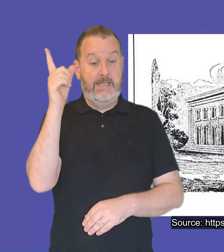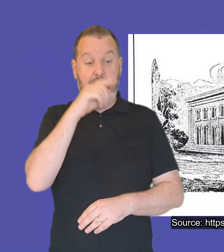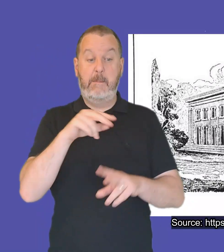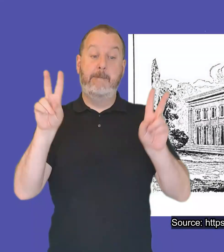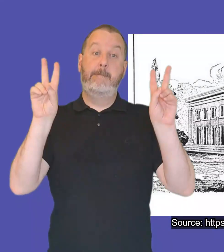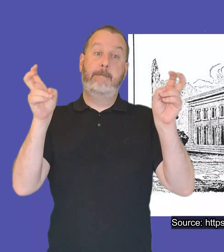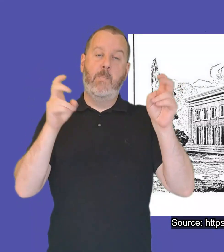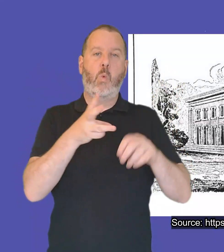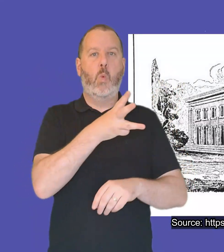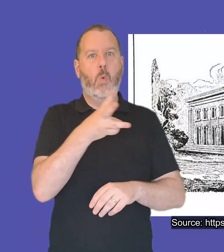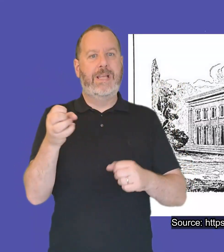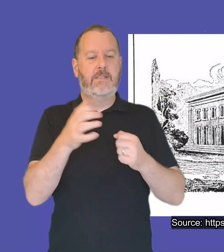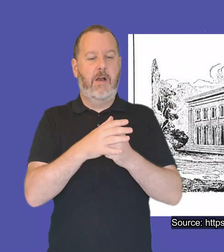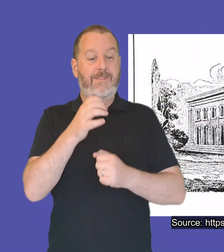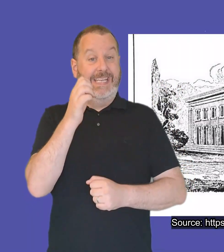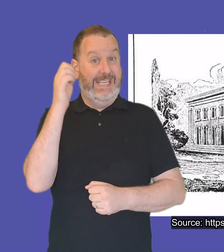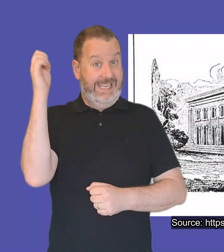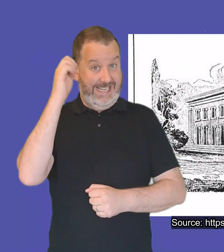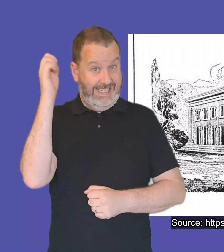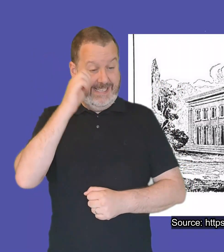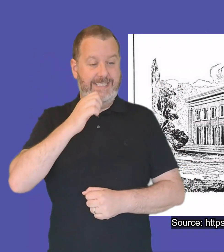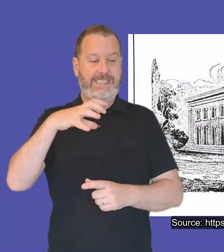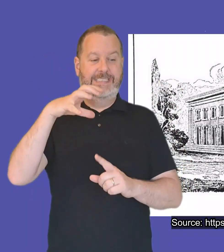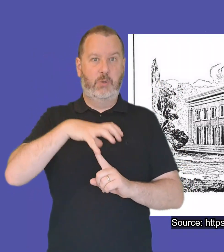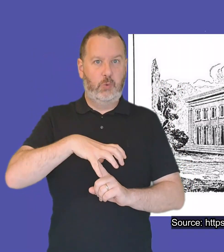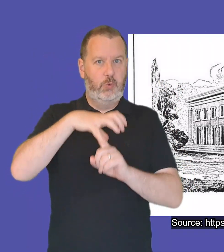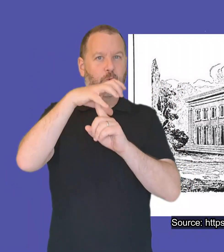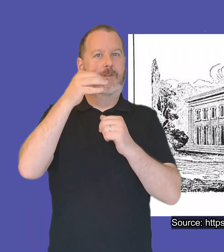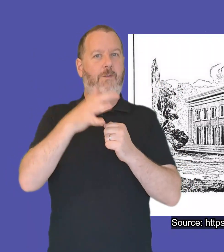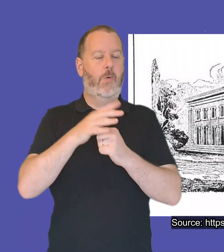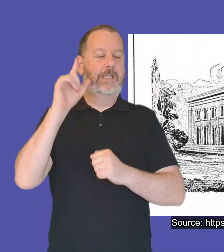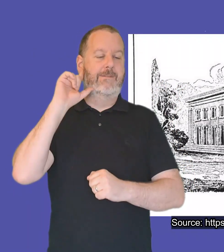where he was a pupil from at least 1833.